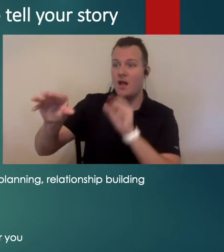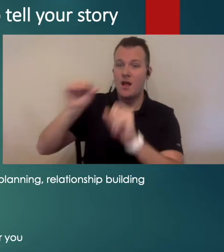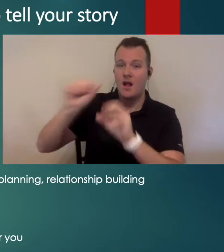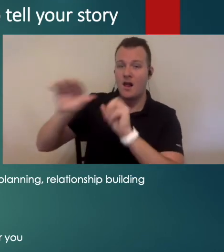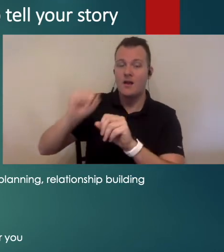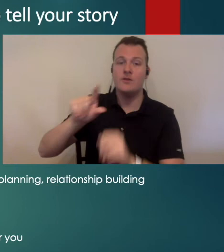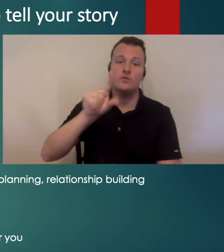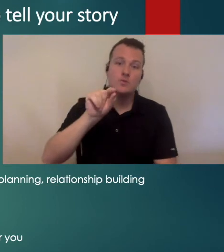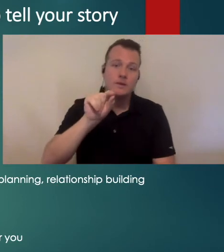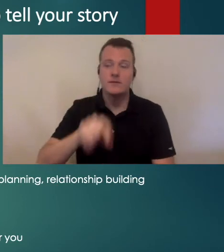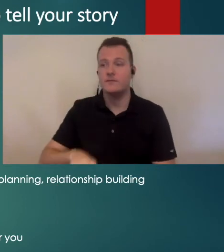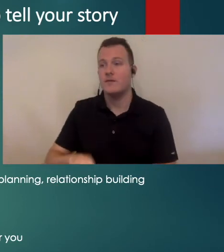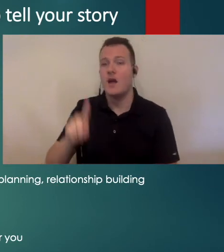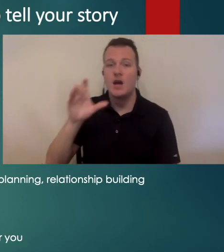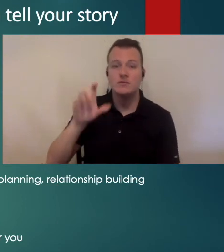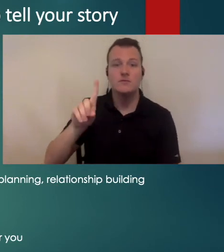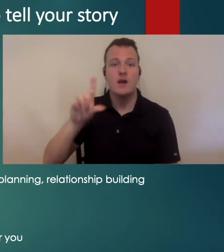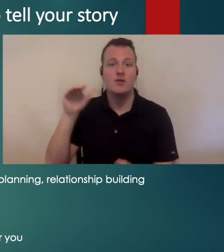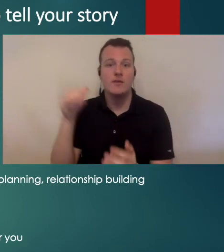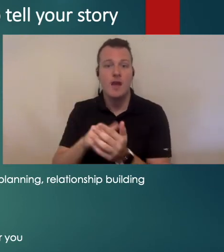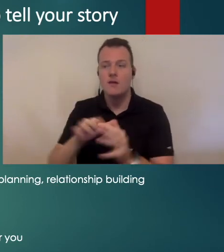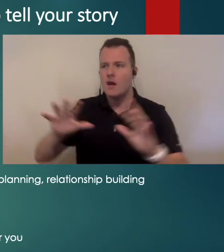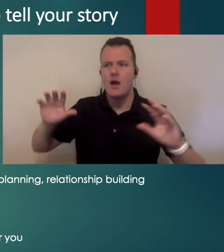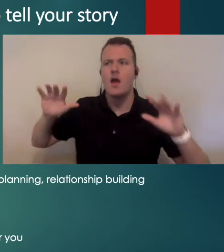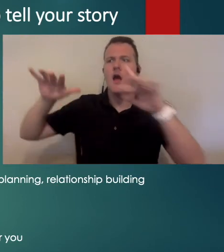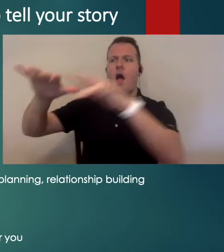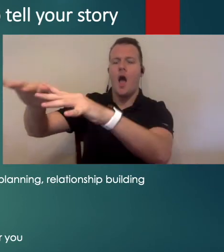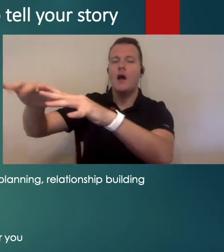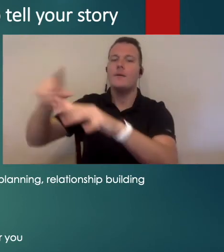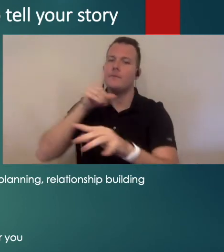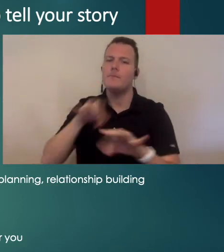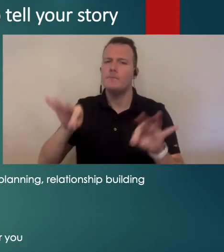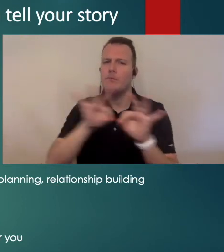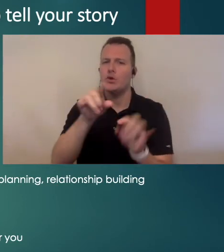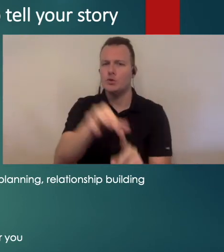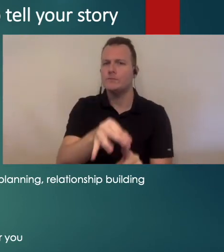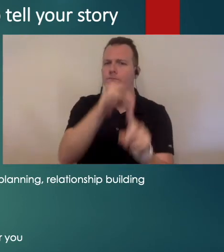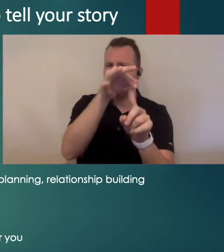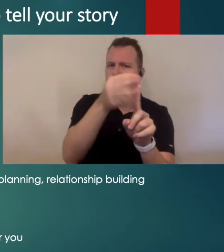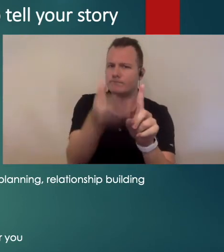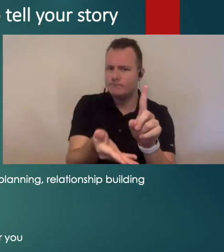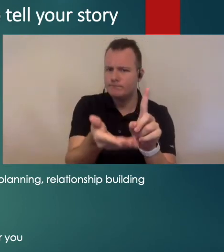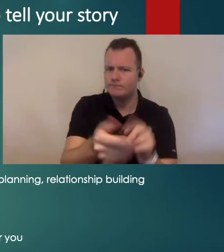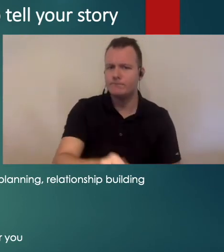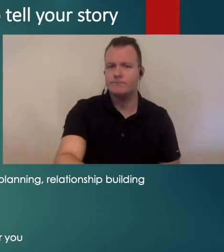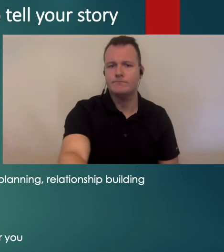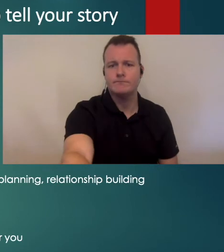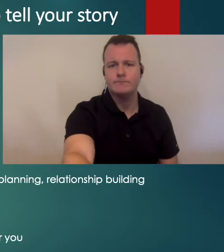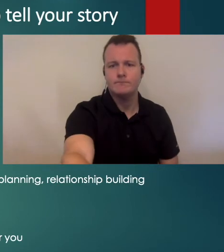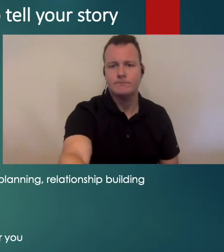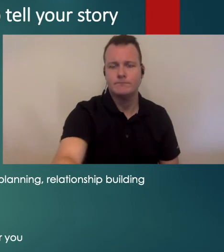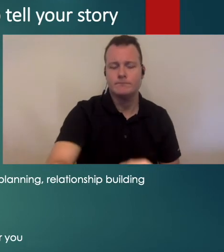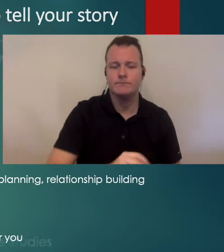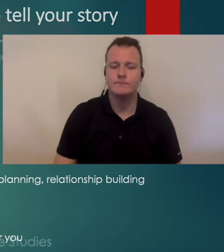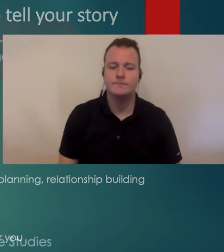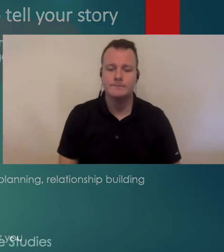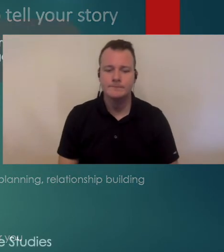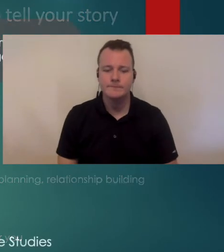hundred, to a thousand candidates, you want to make sure that you're standing out. Next slide please.